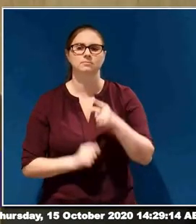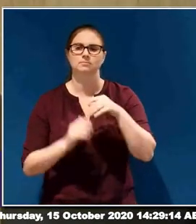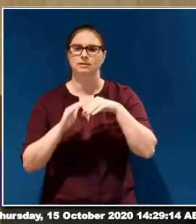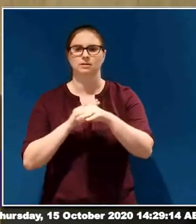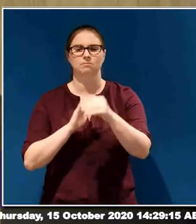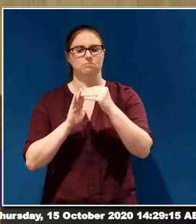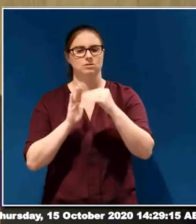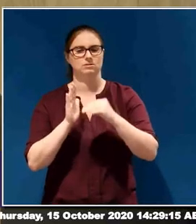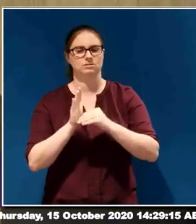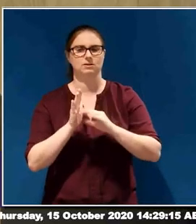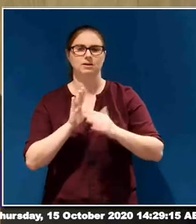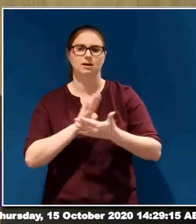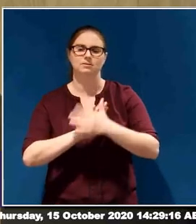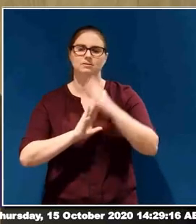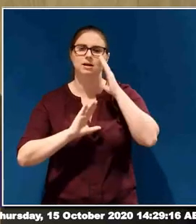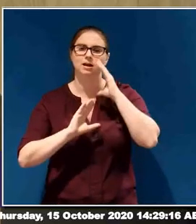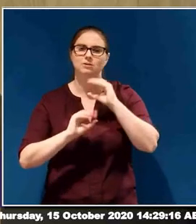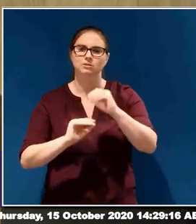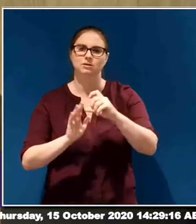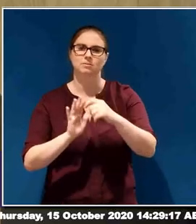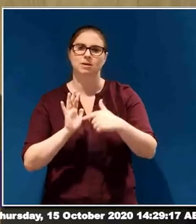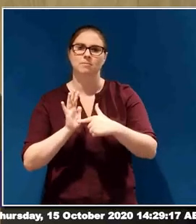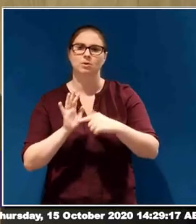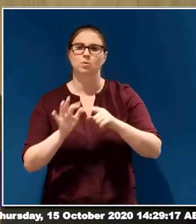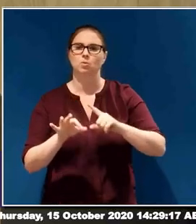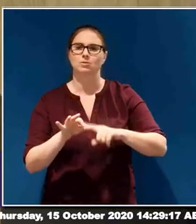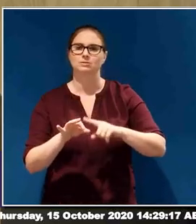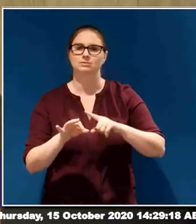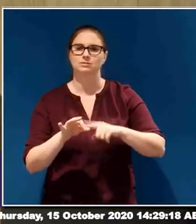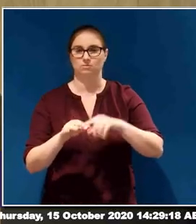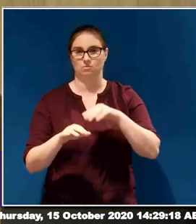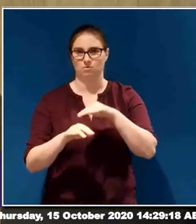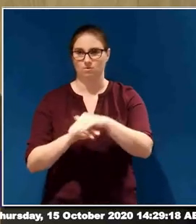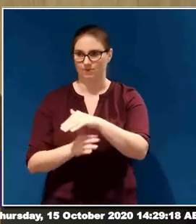about exclusions and suspensions and school disciplinary absences, that